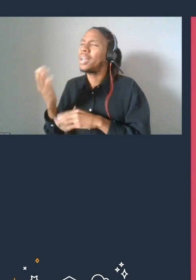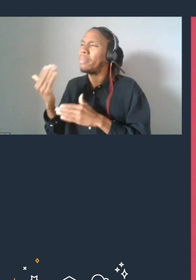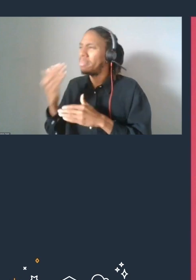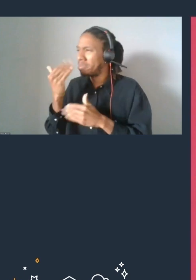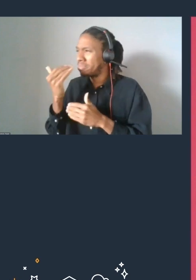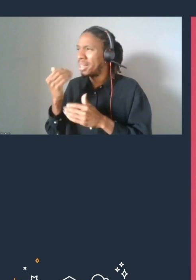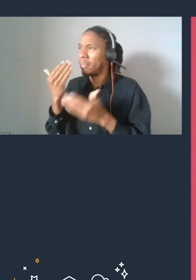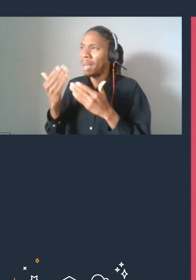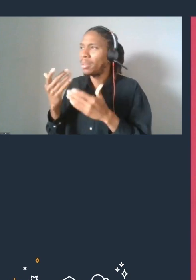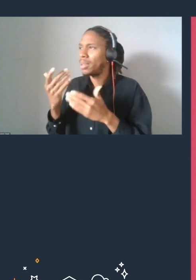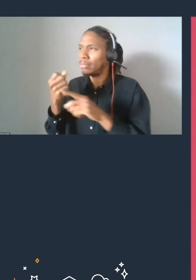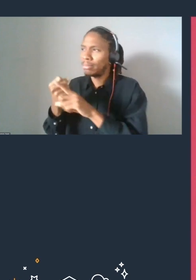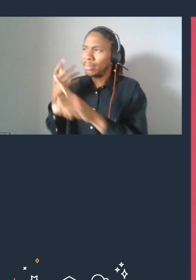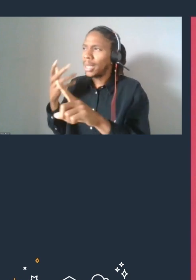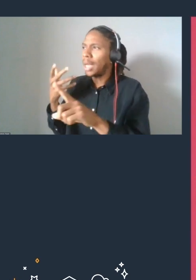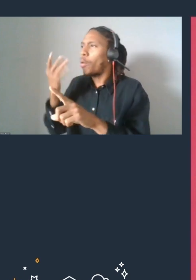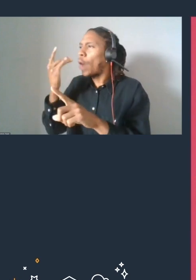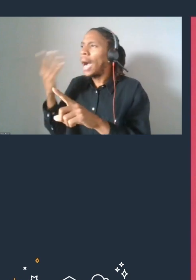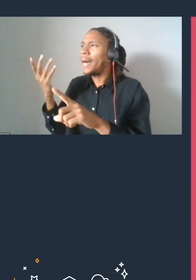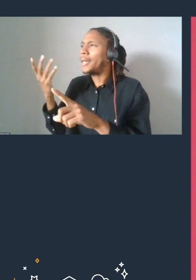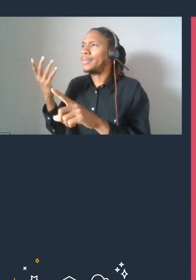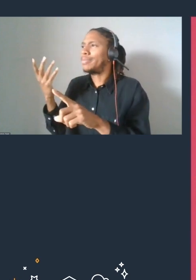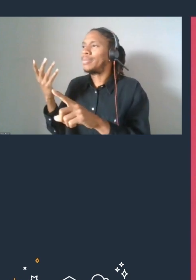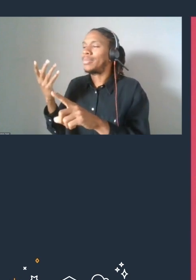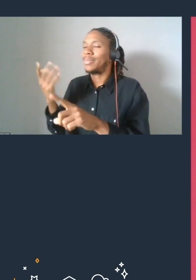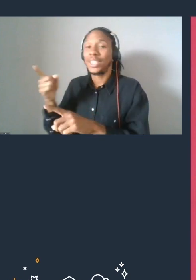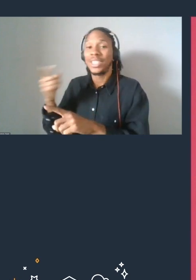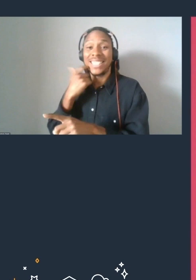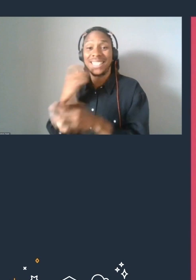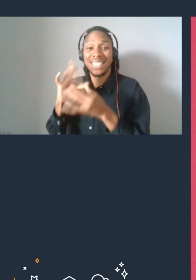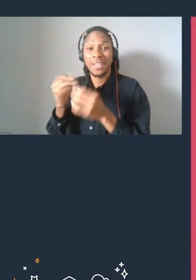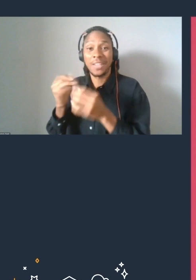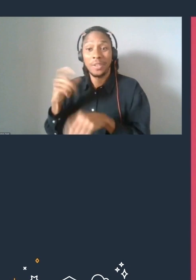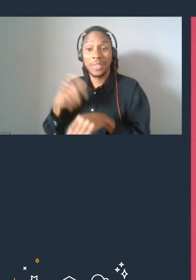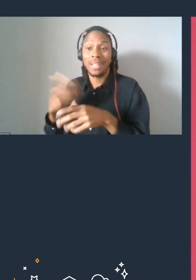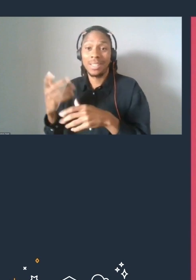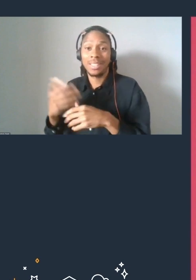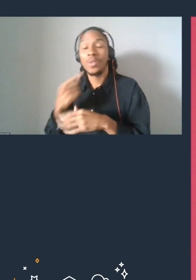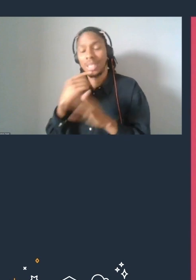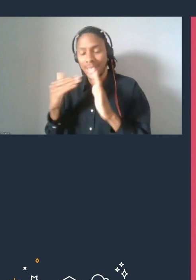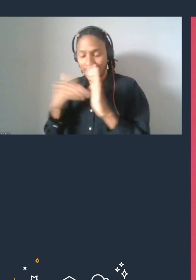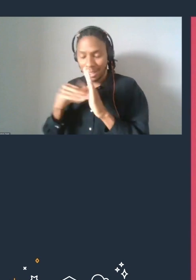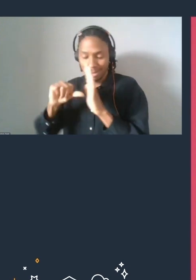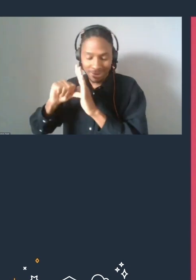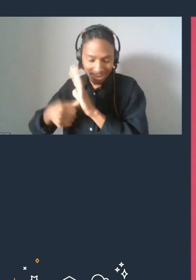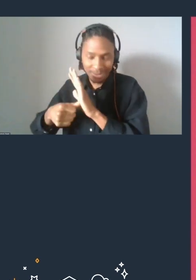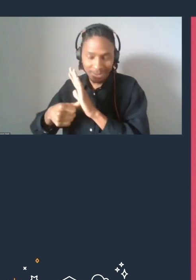like kind of why, you know, Shakhi said it a couple times, we'll say it a couple more times today.